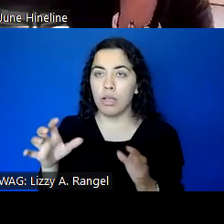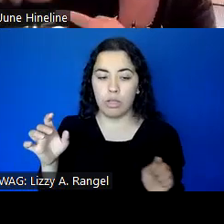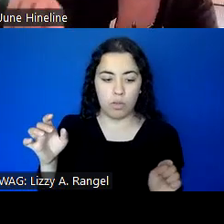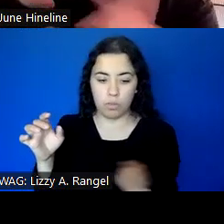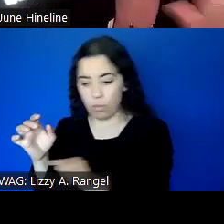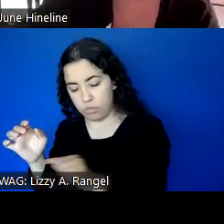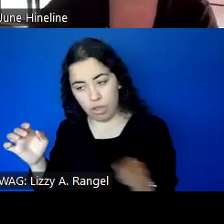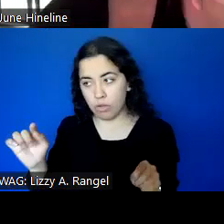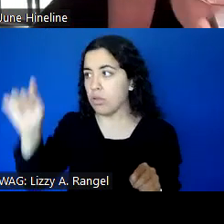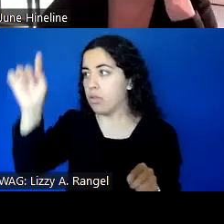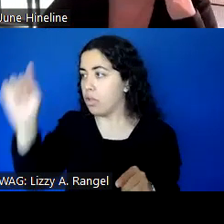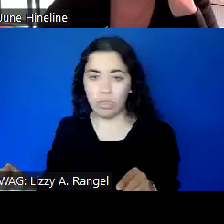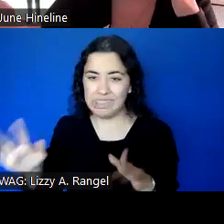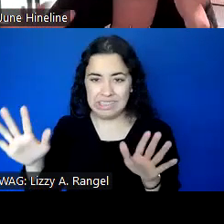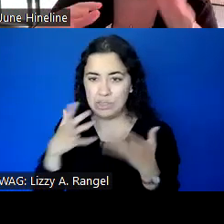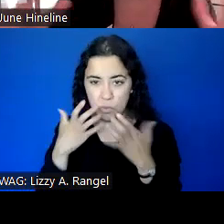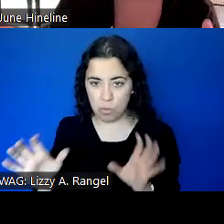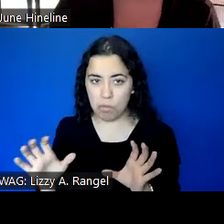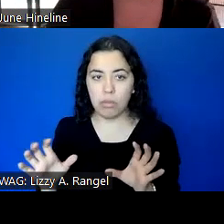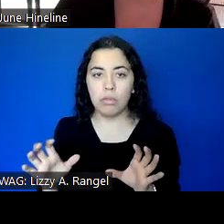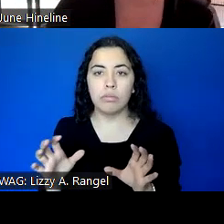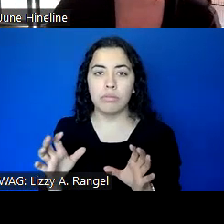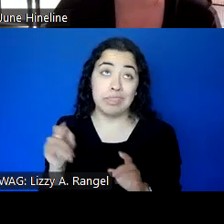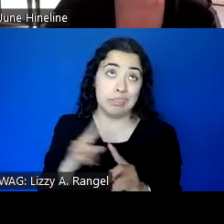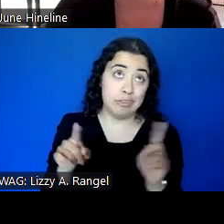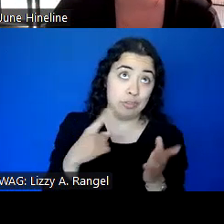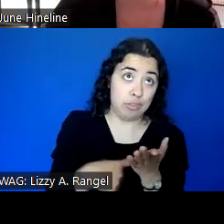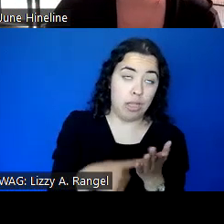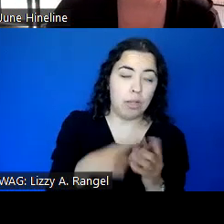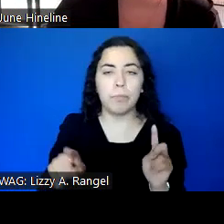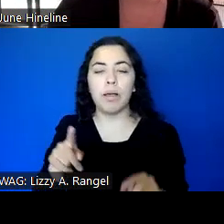We want to avoid disabling scroll bars and resizing options.